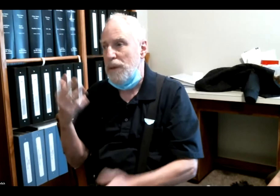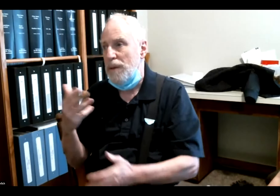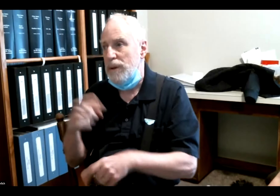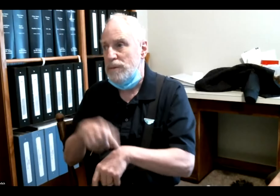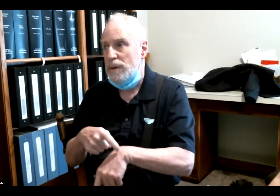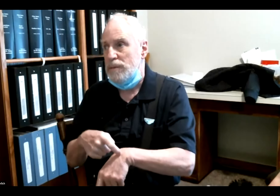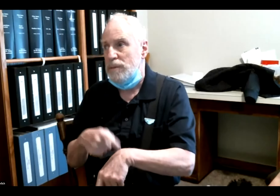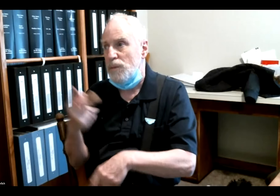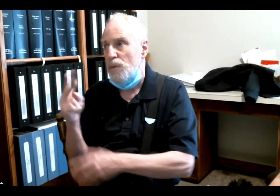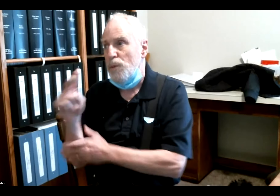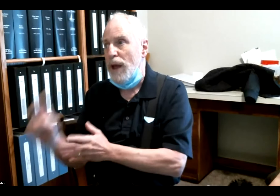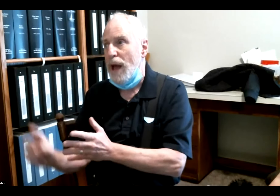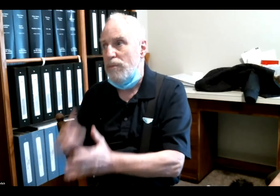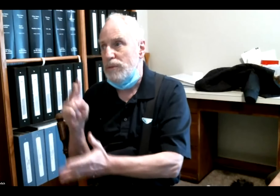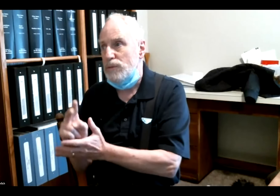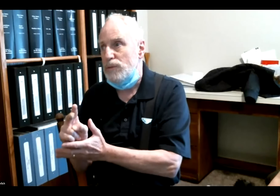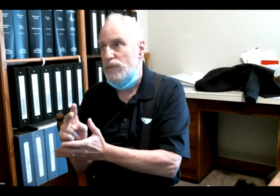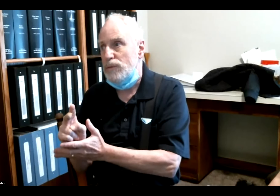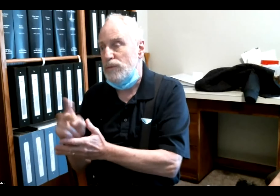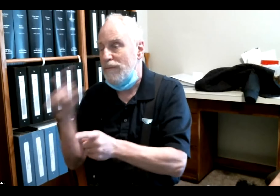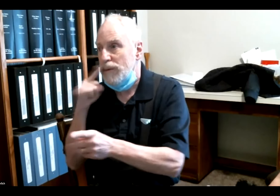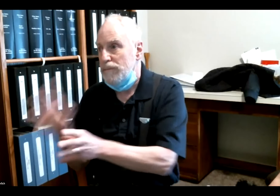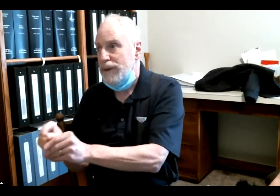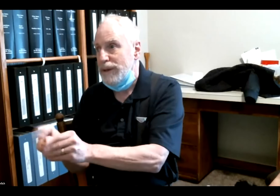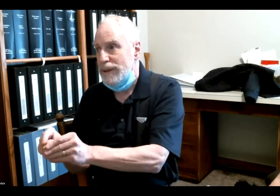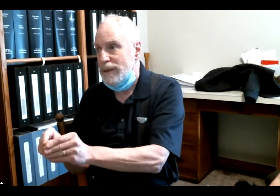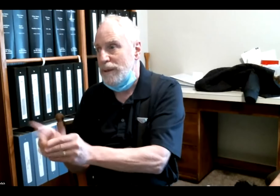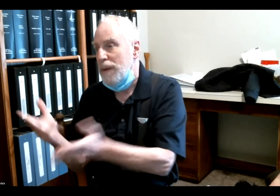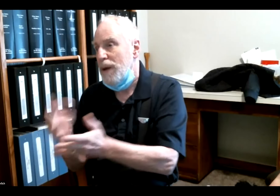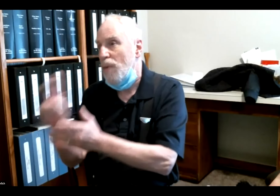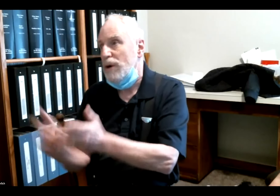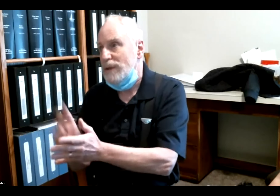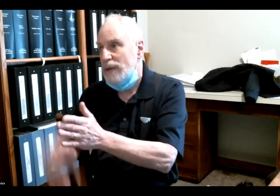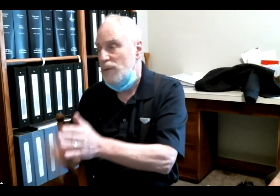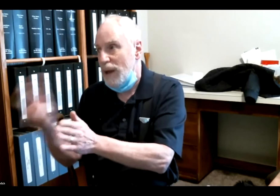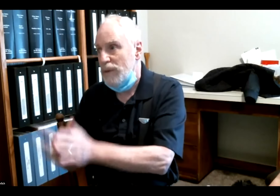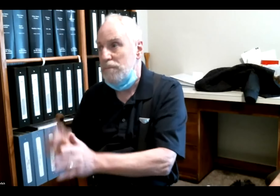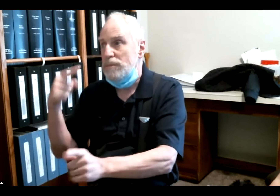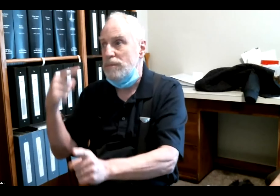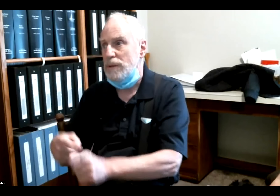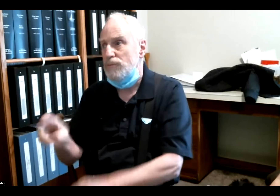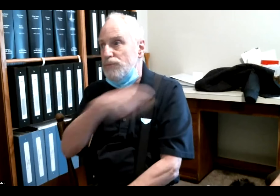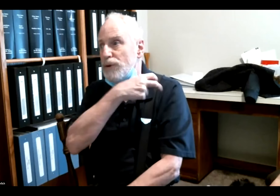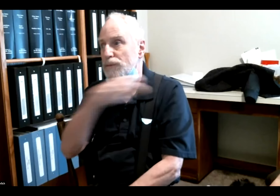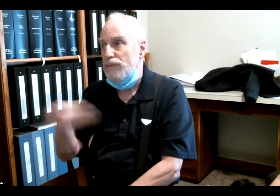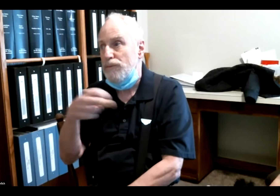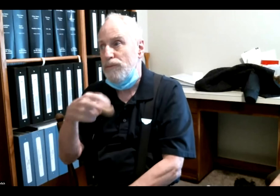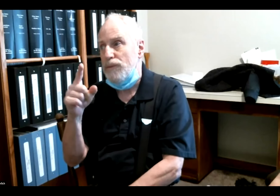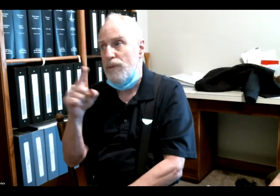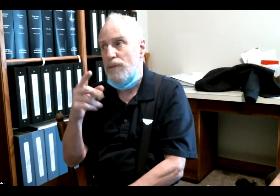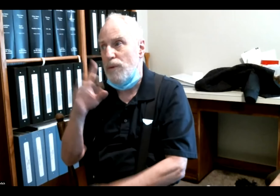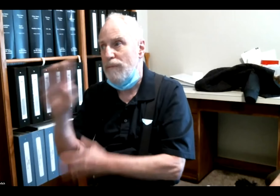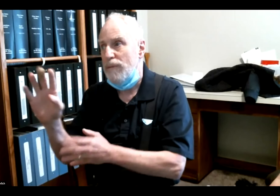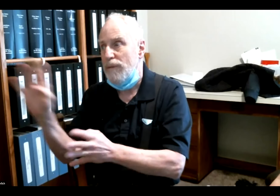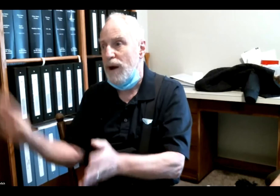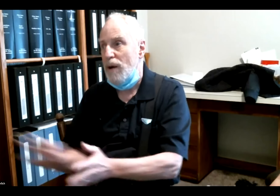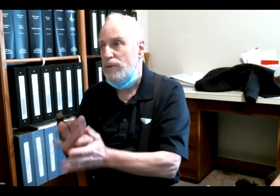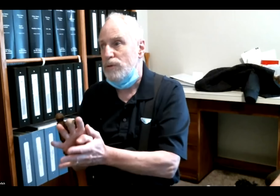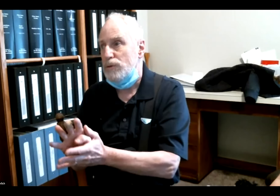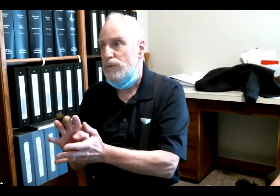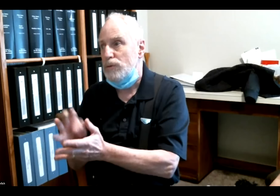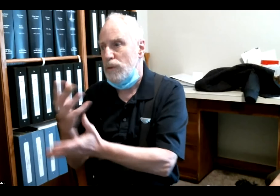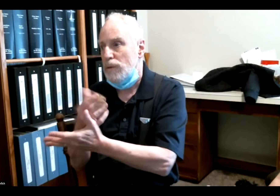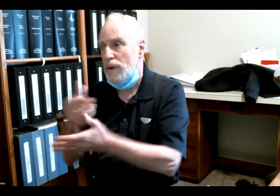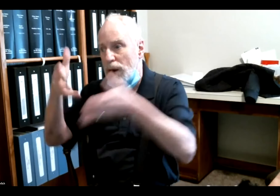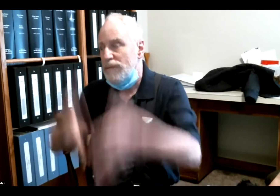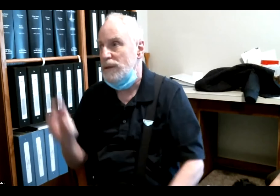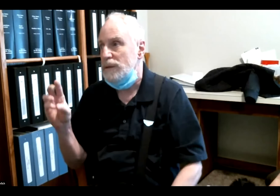person come with SSP, and potentially have a two hour meeting. Plus transportation that